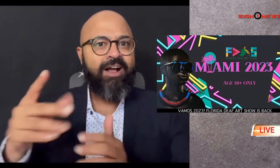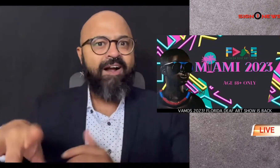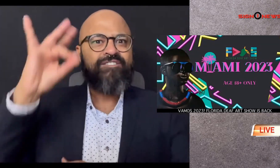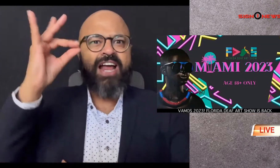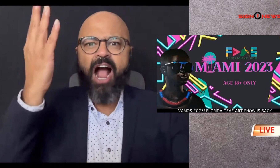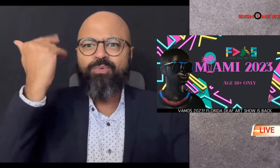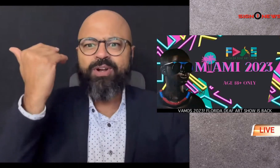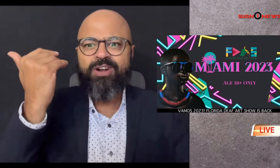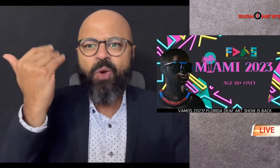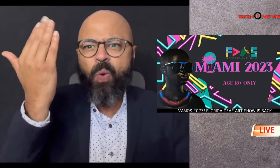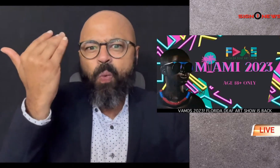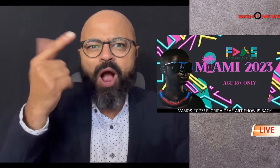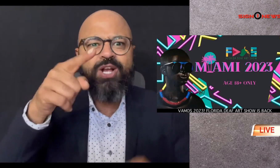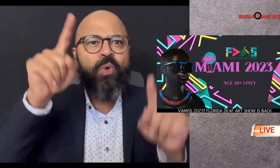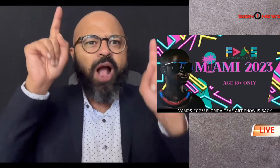To find out why you want to go?